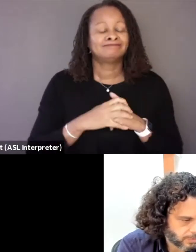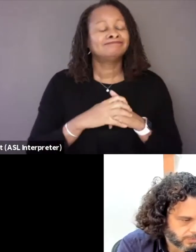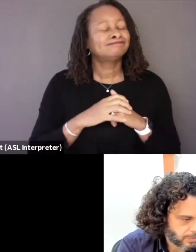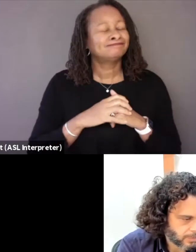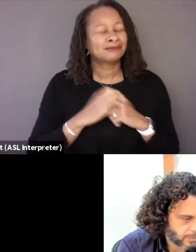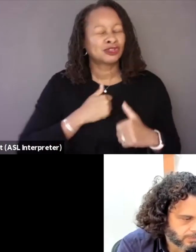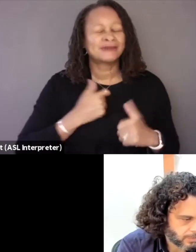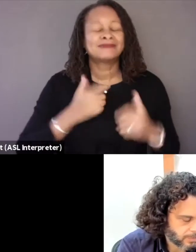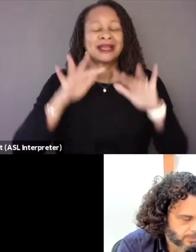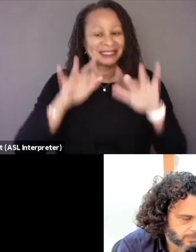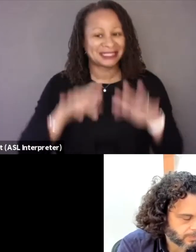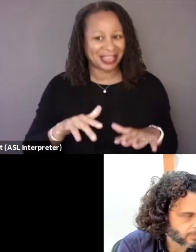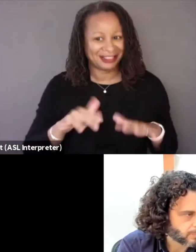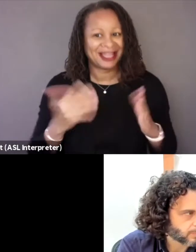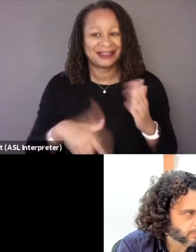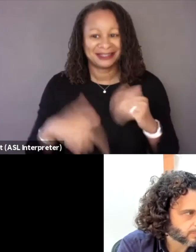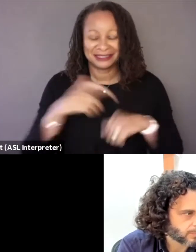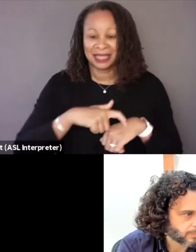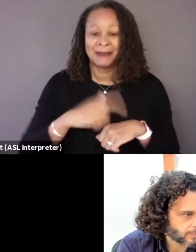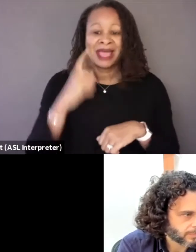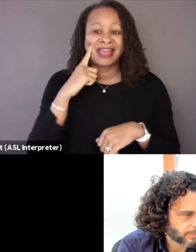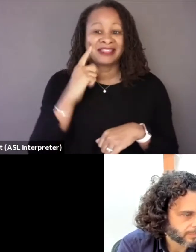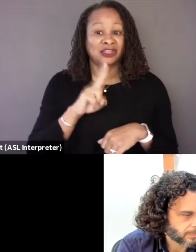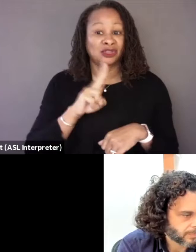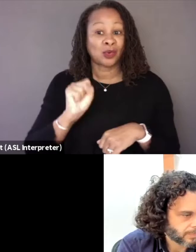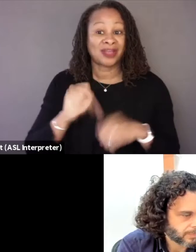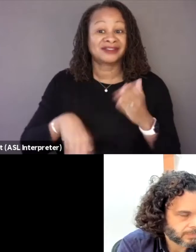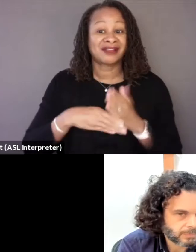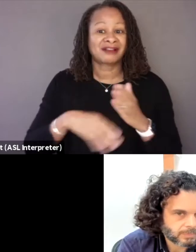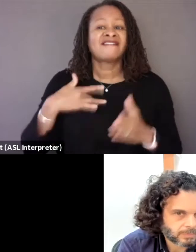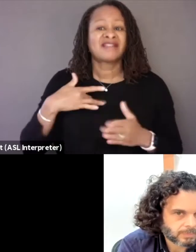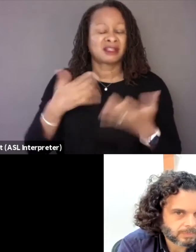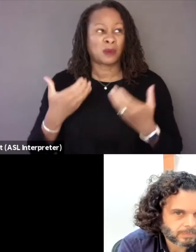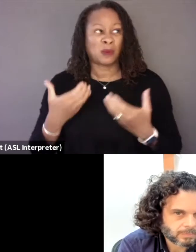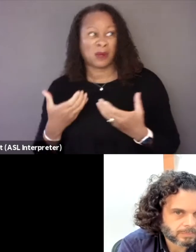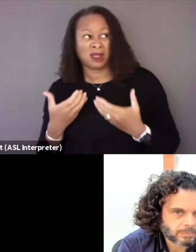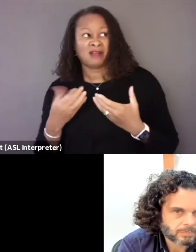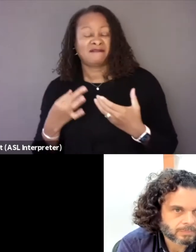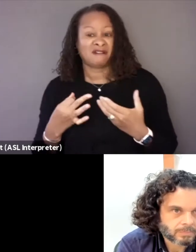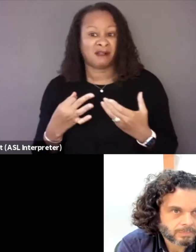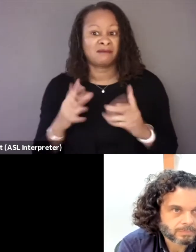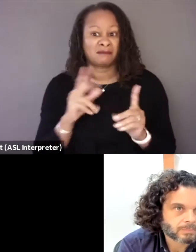I think us soccer is sort of feeling the weight of, of the public really weighing in and being pretty,